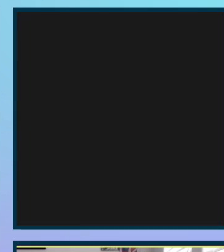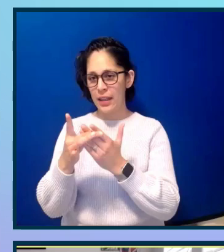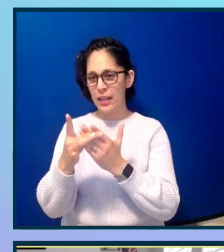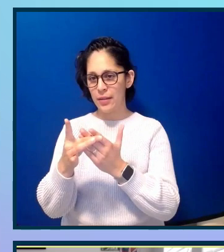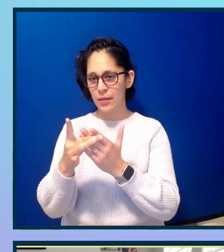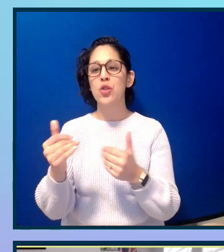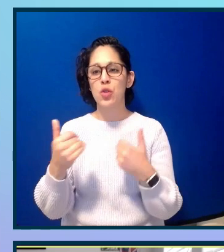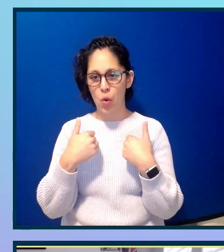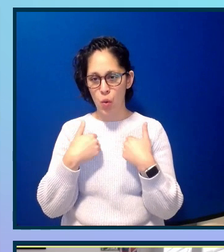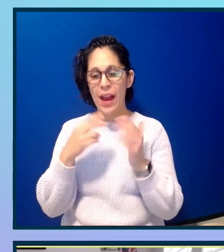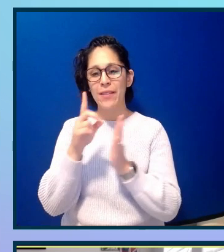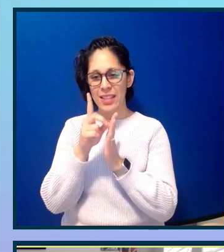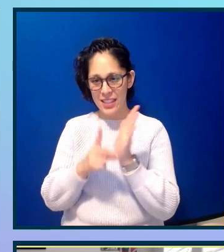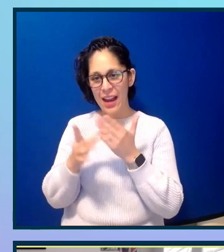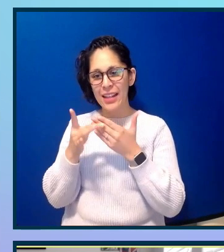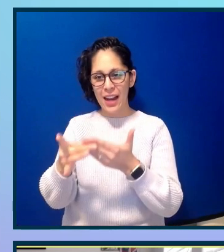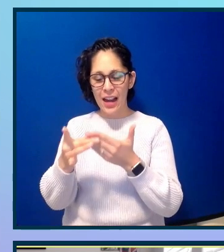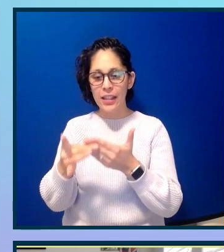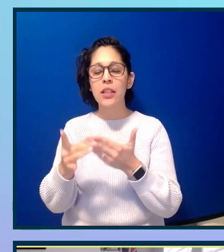that will help support cognitive accessibility.